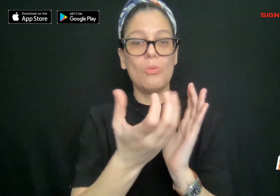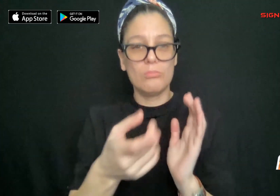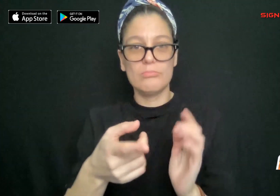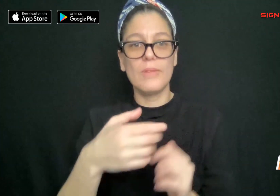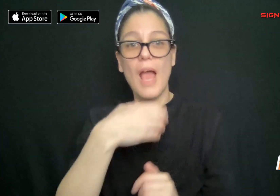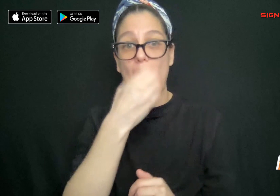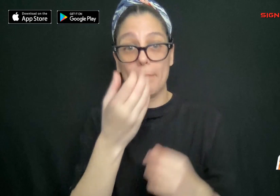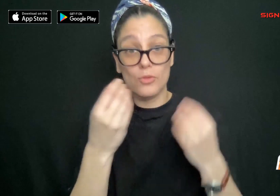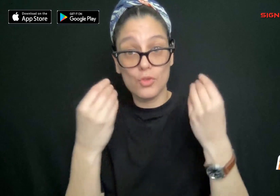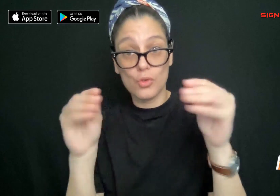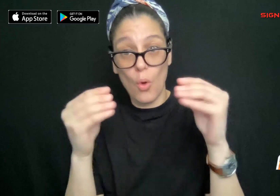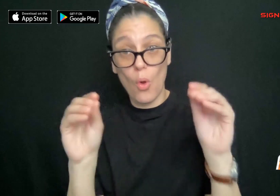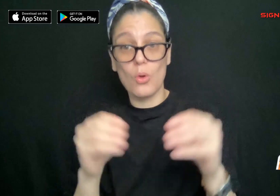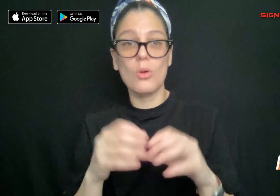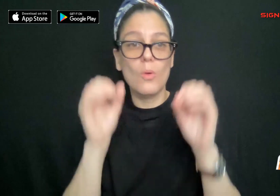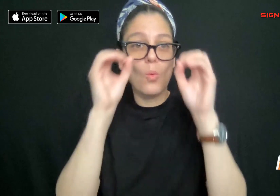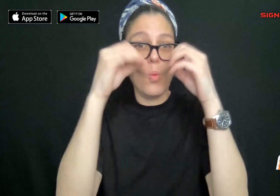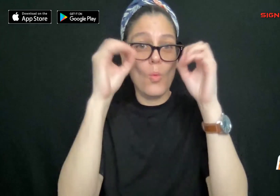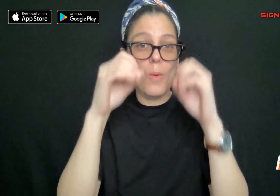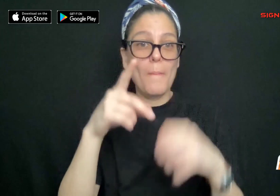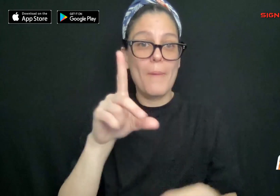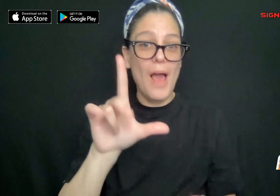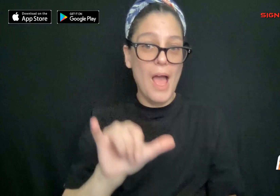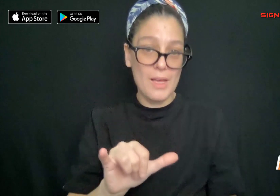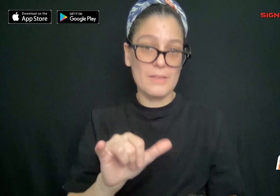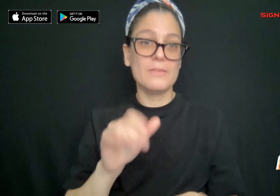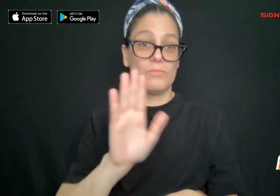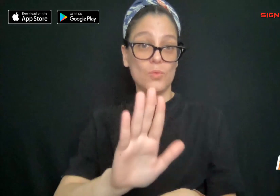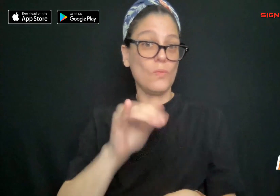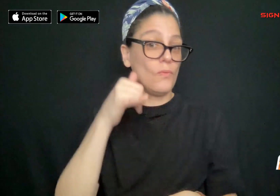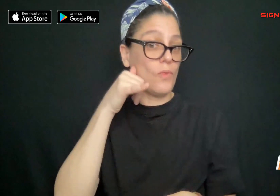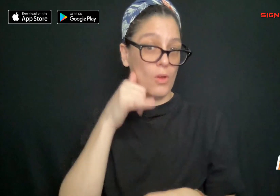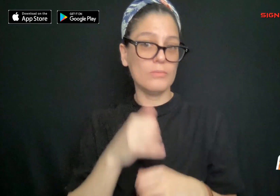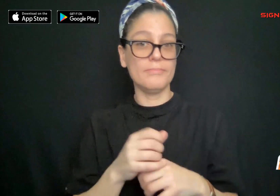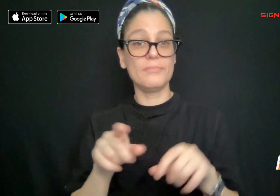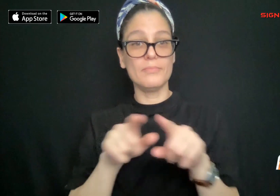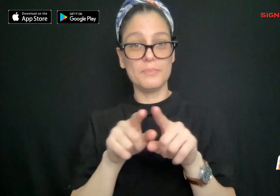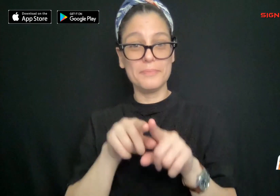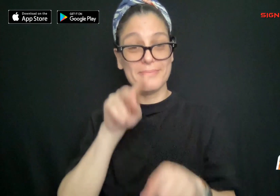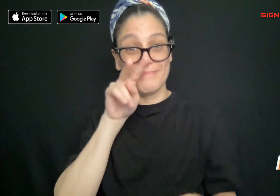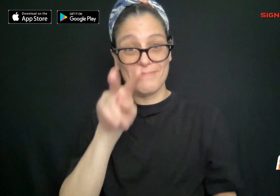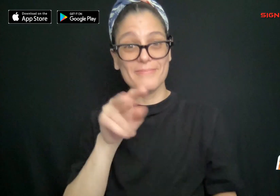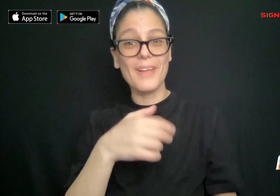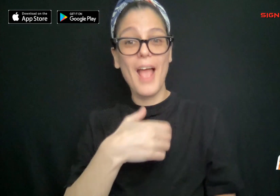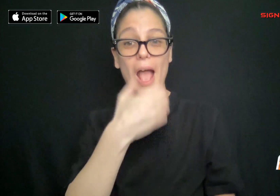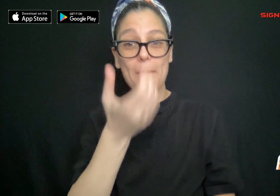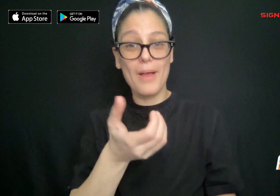by heading to the app store or Google play store on your smart phone and you can also